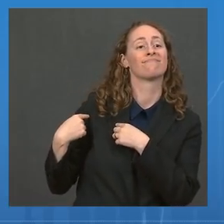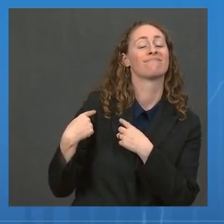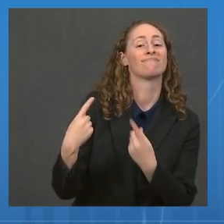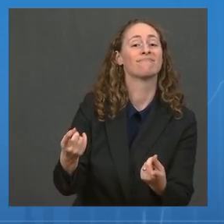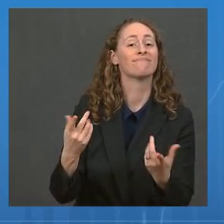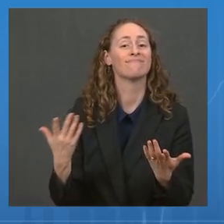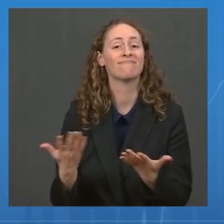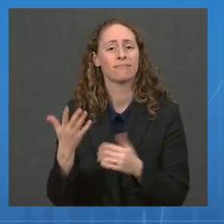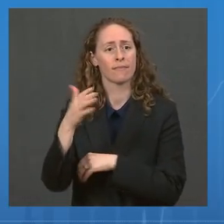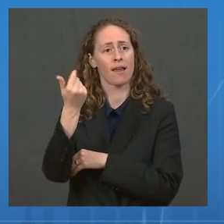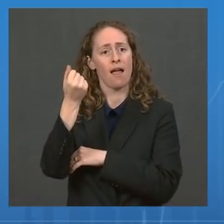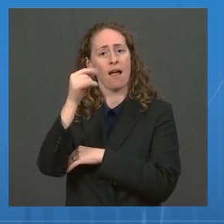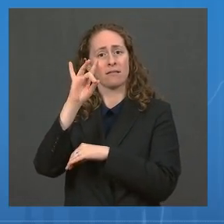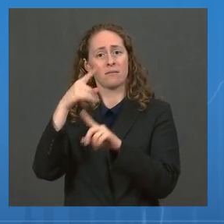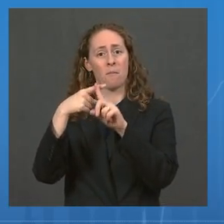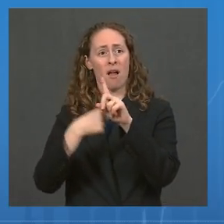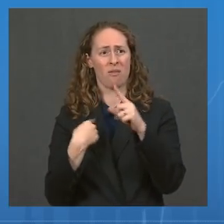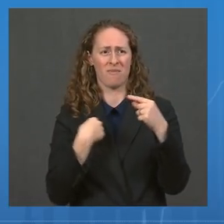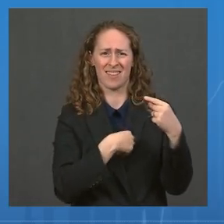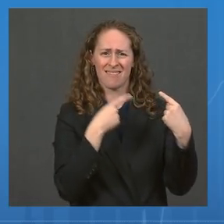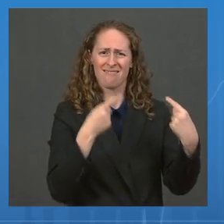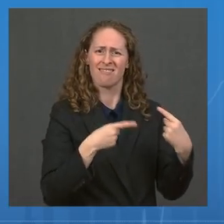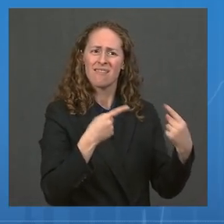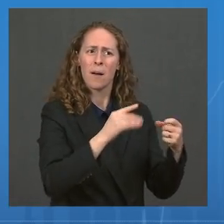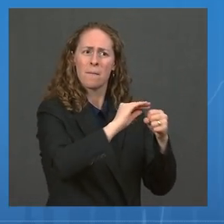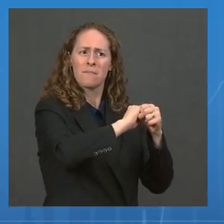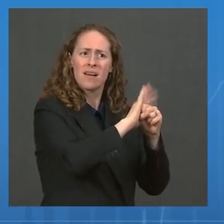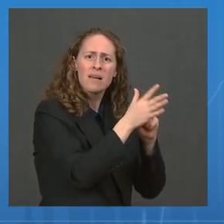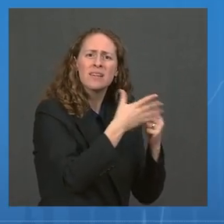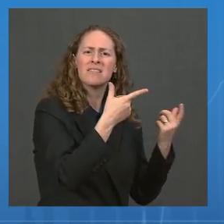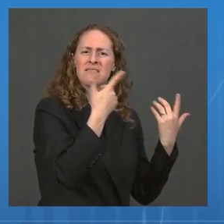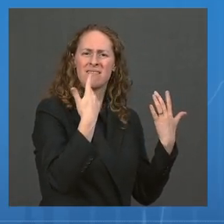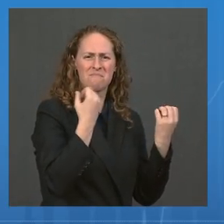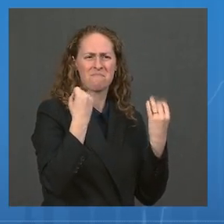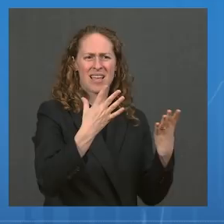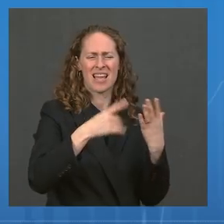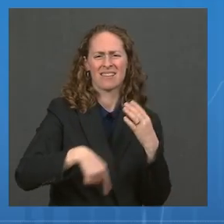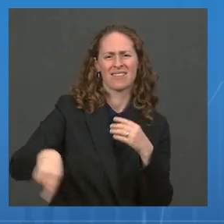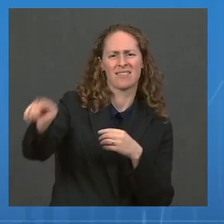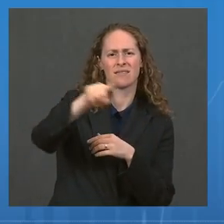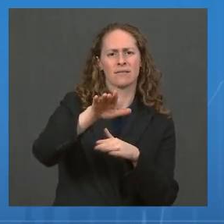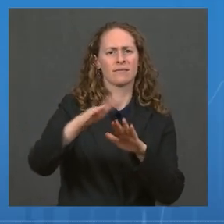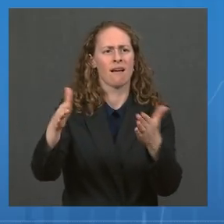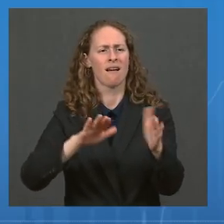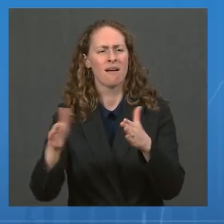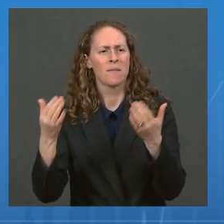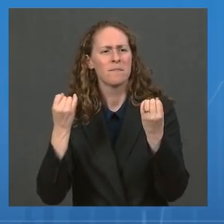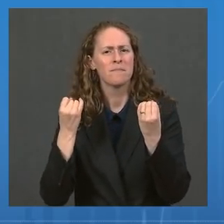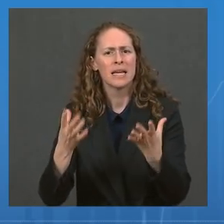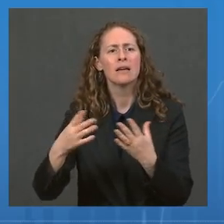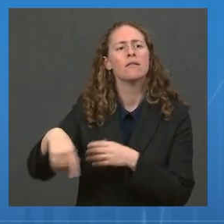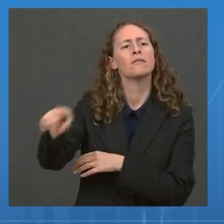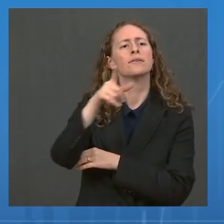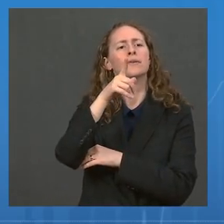that has had a disproportionate impact on parts of our country -- those on the frontlines, in hospitals, and classrooms,